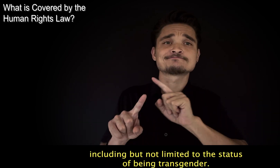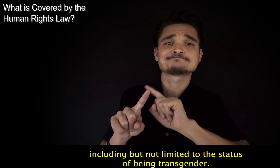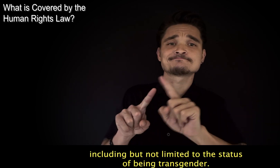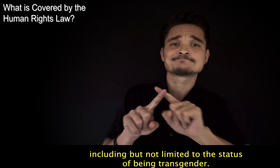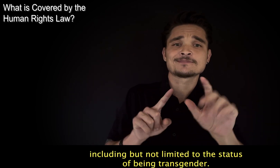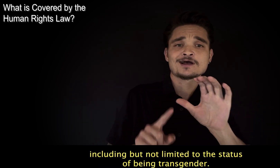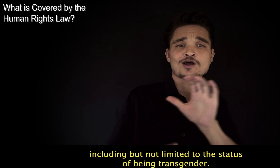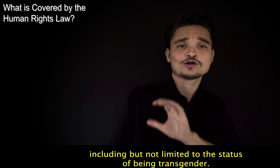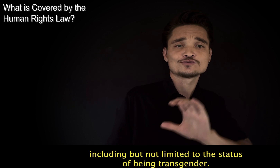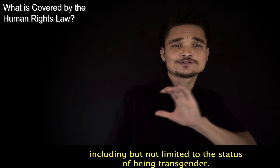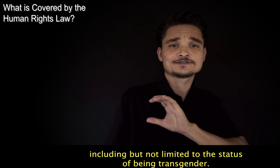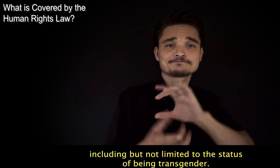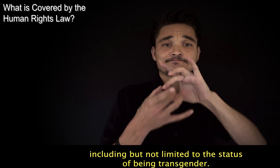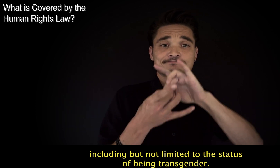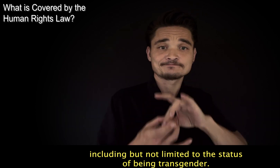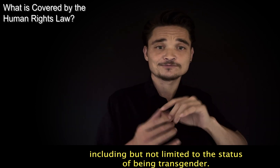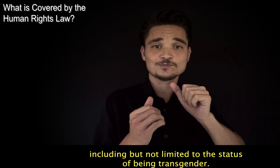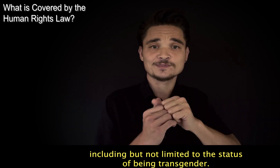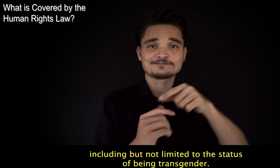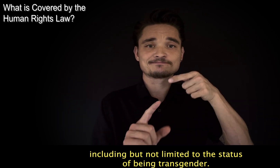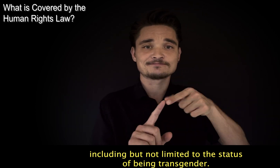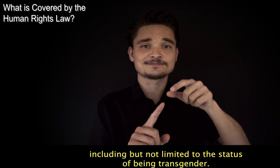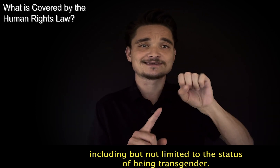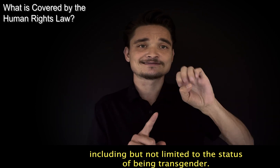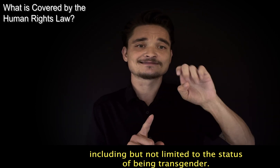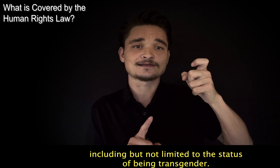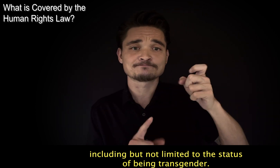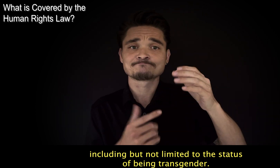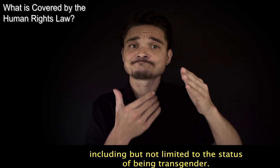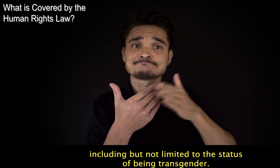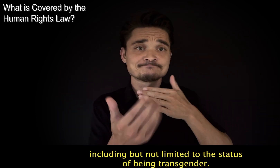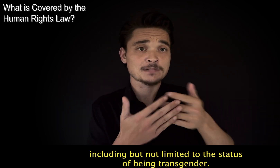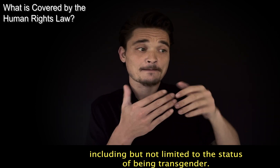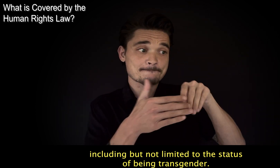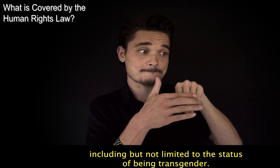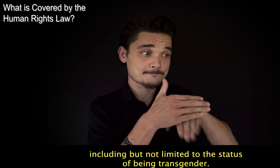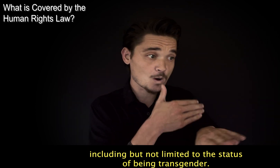including but not limited to the status of being transgender.